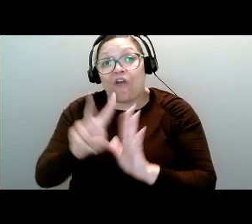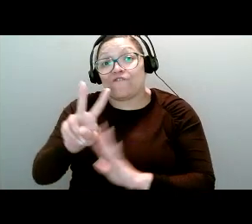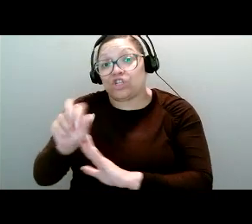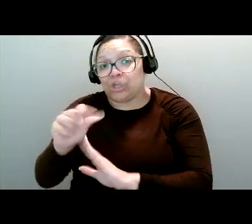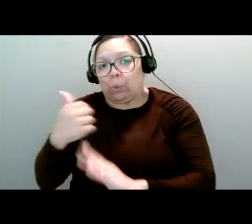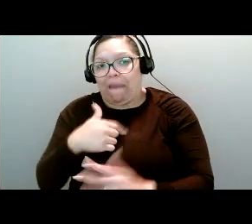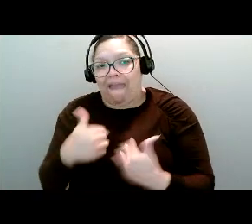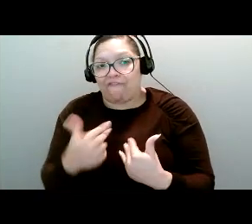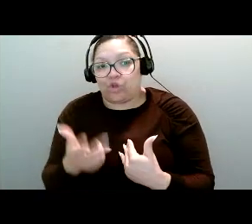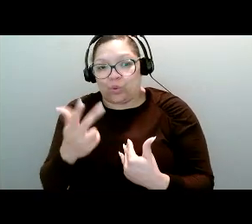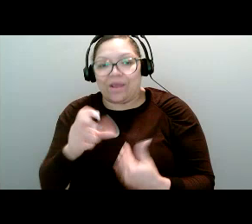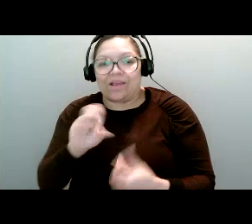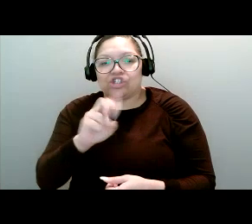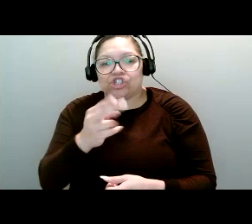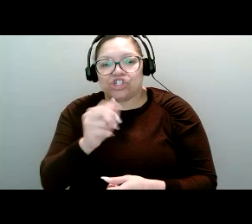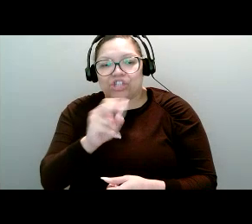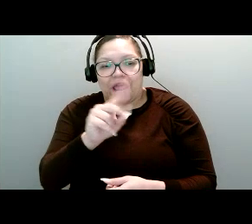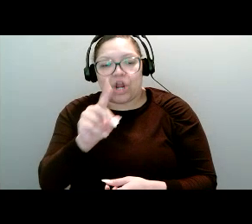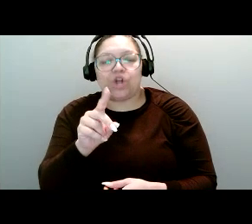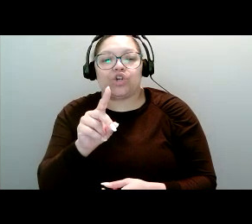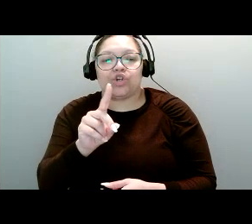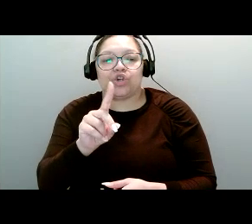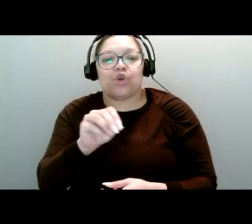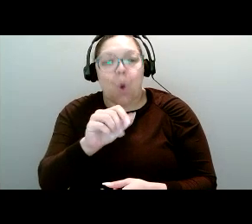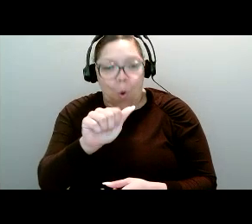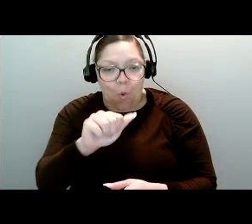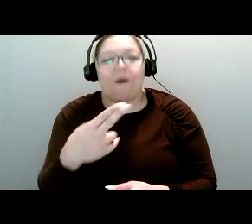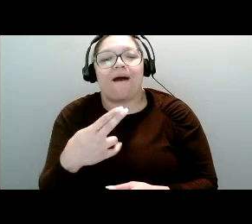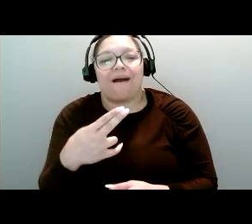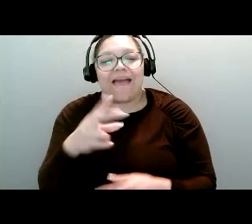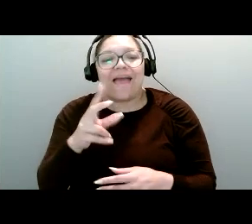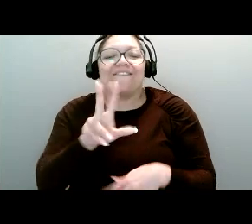We have Shenandoah Valley, Shenandoah Valley National Battlefields.